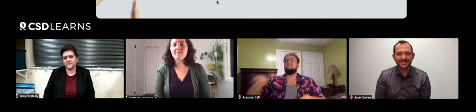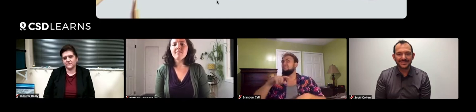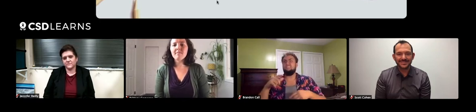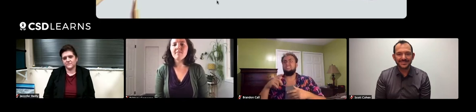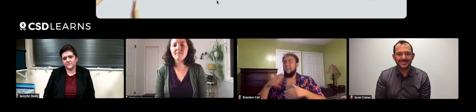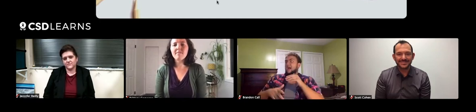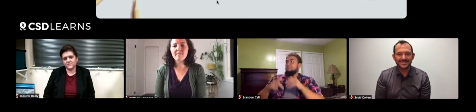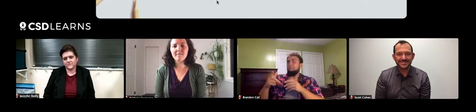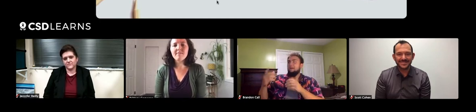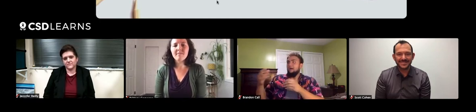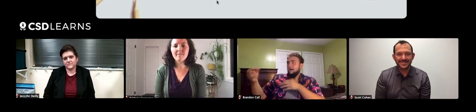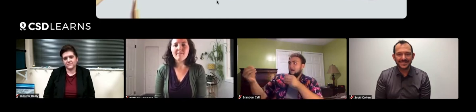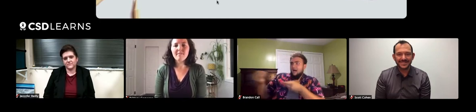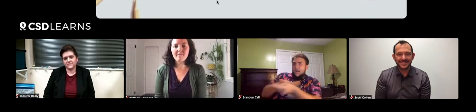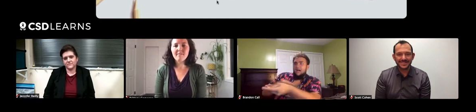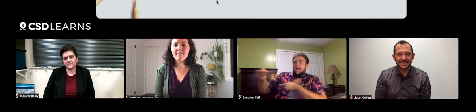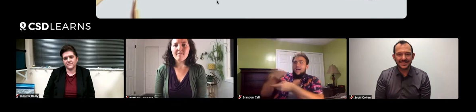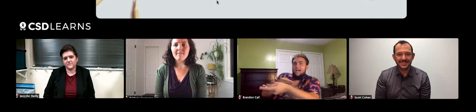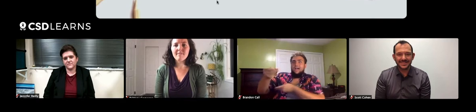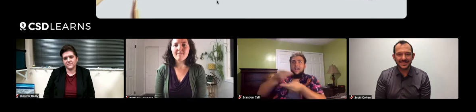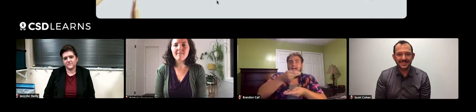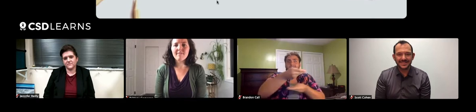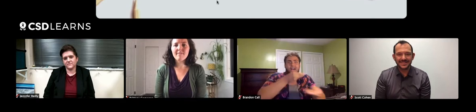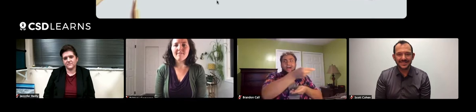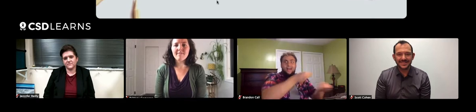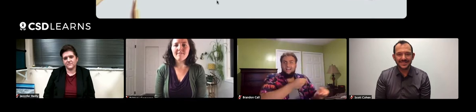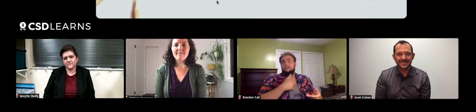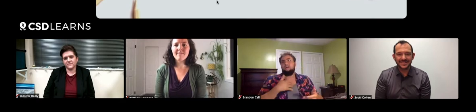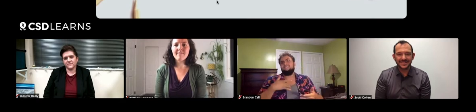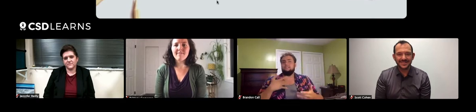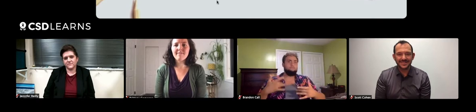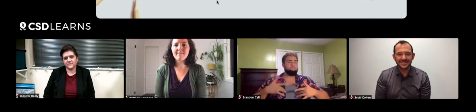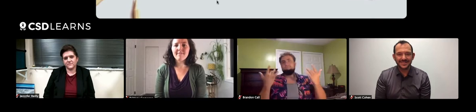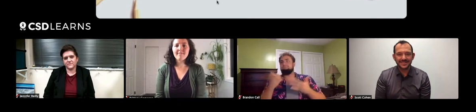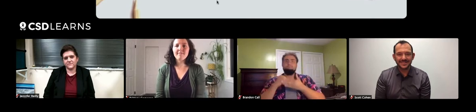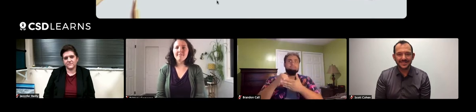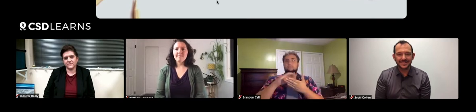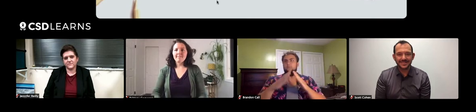And then we had shared that knowledge with friends, and I felt like I was helping the community.